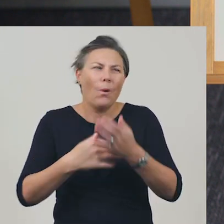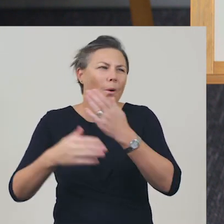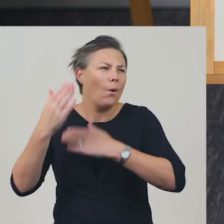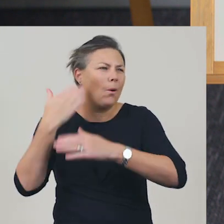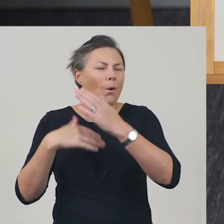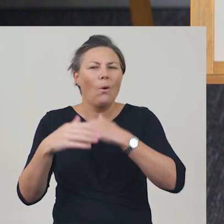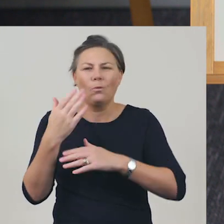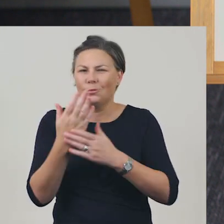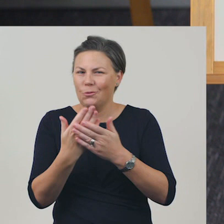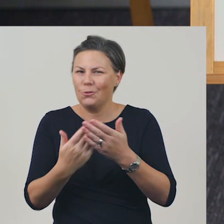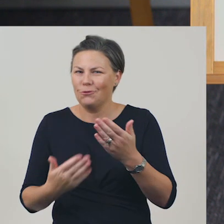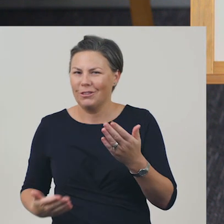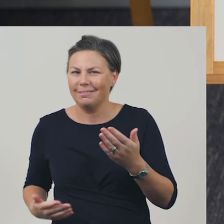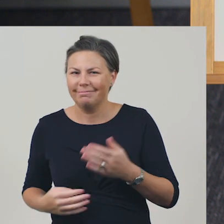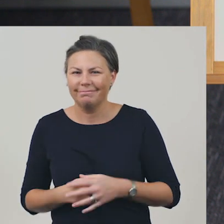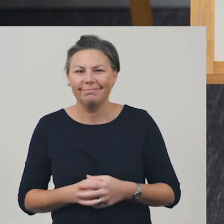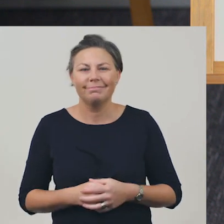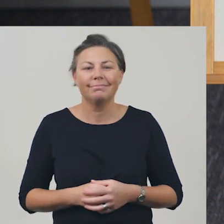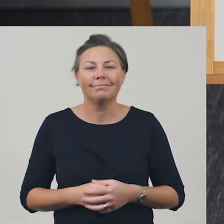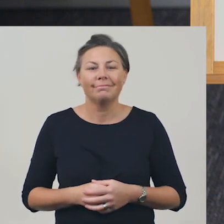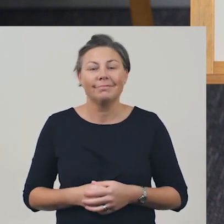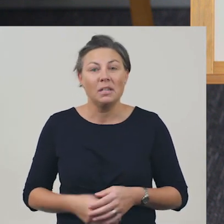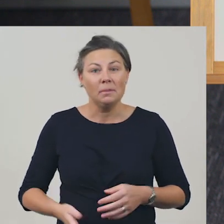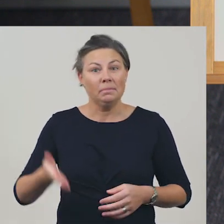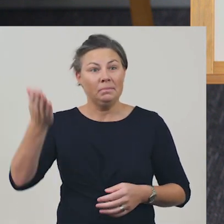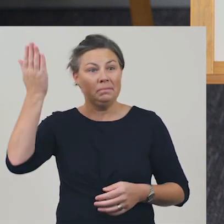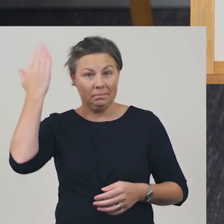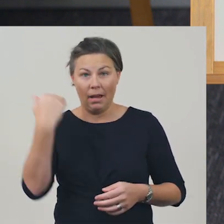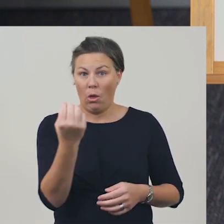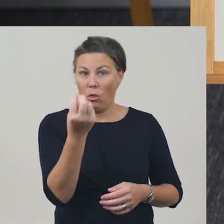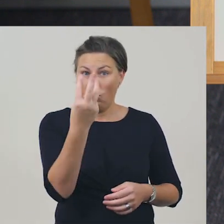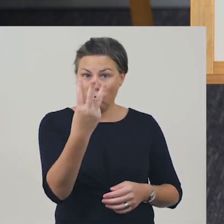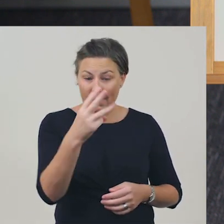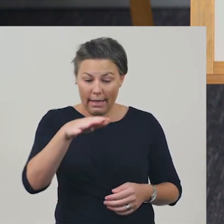Once upon a time, there were three little pigs who did not have a home.